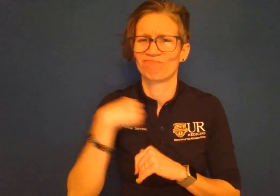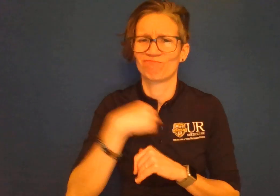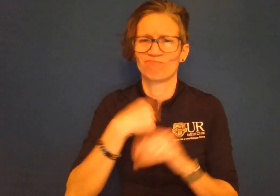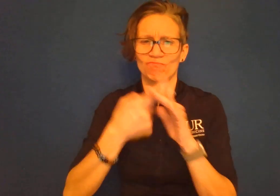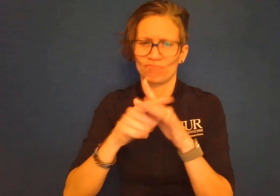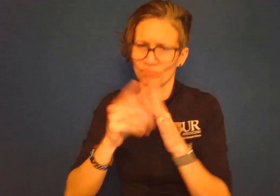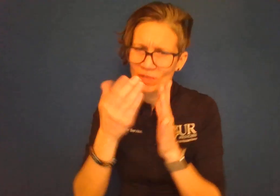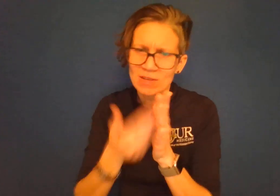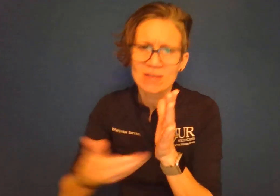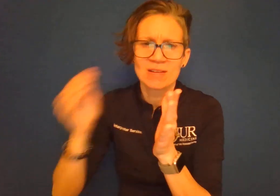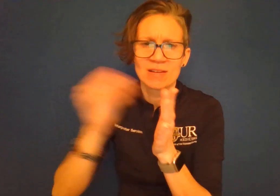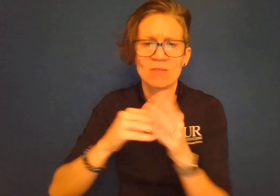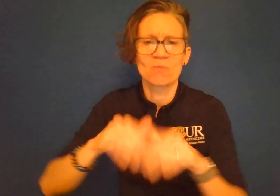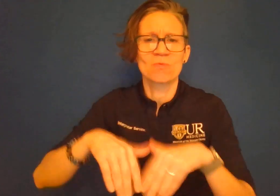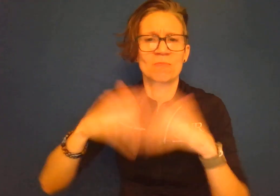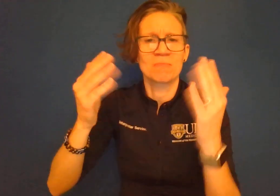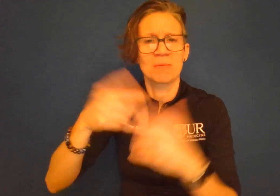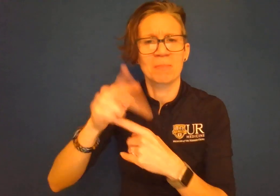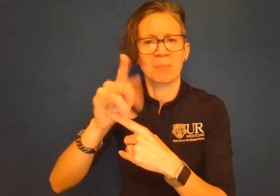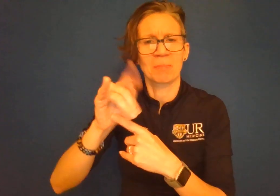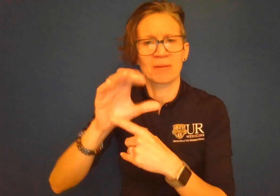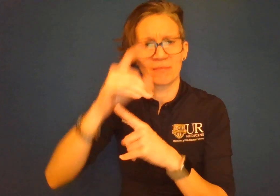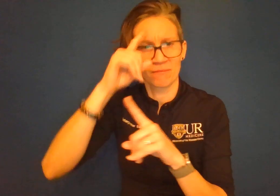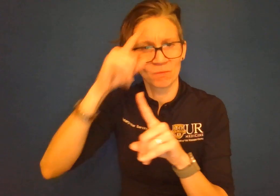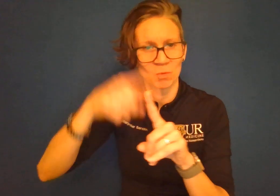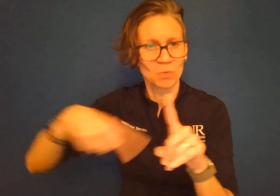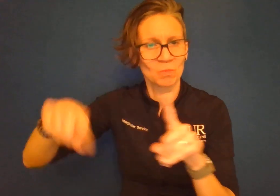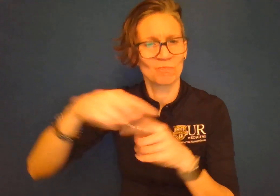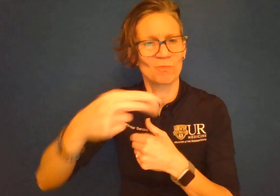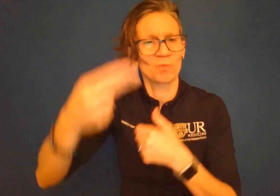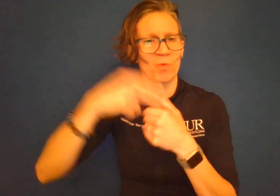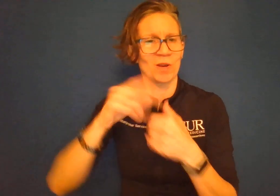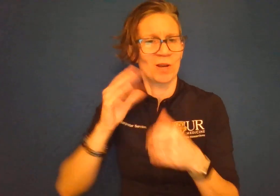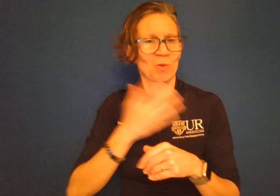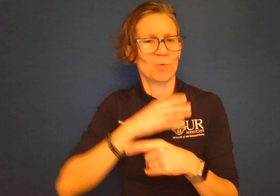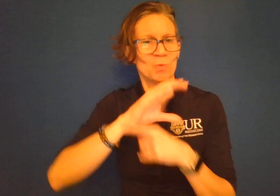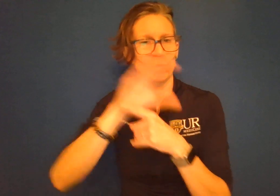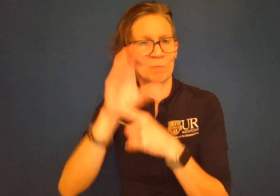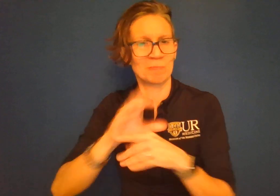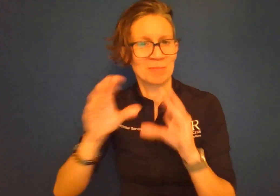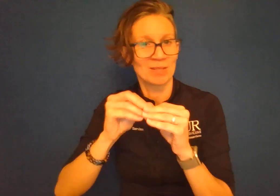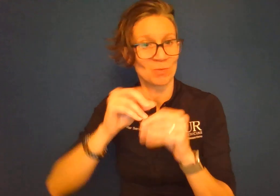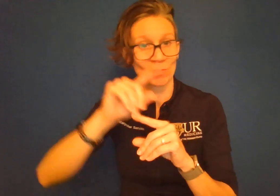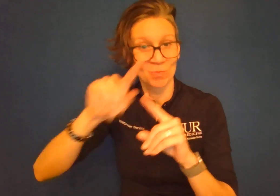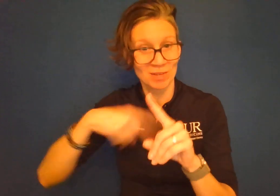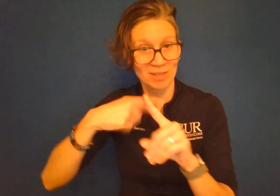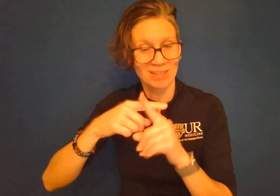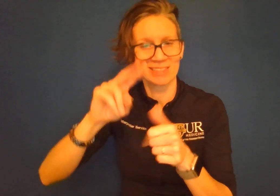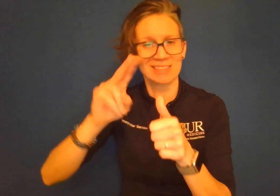We have meetings open to the public for those interested in joining our Zoom meetings. When?